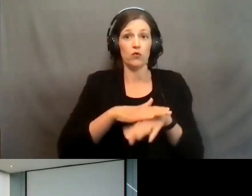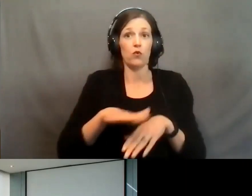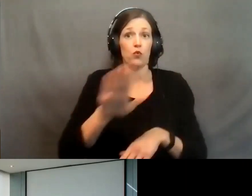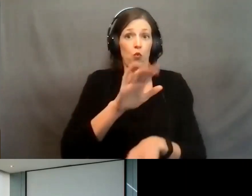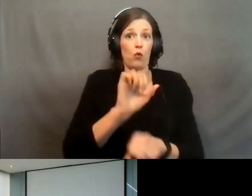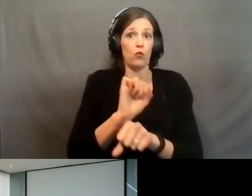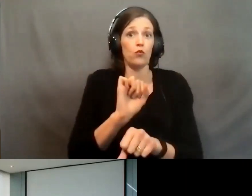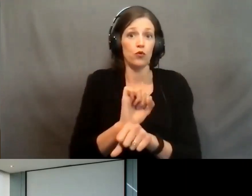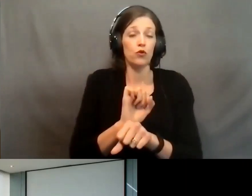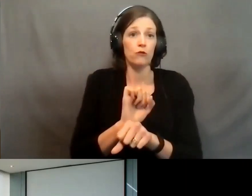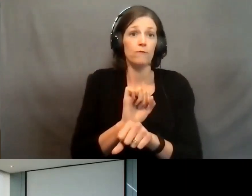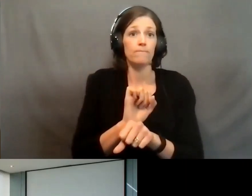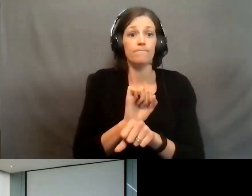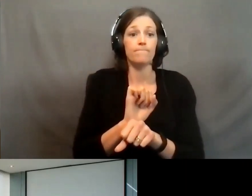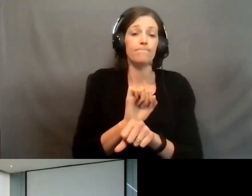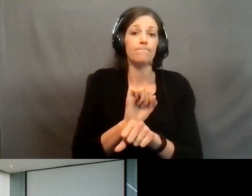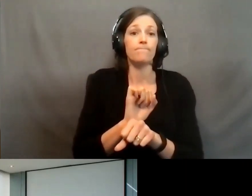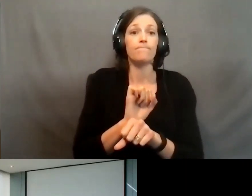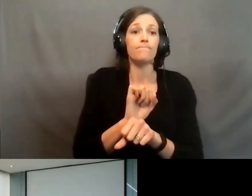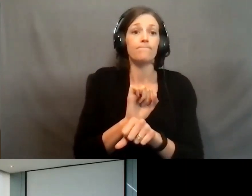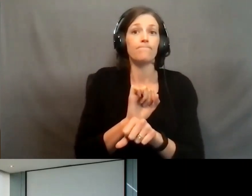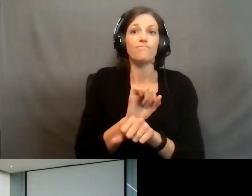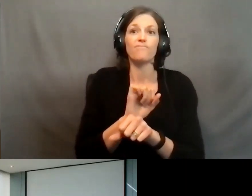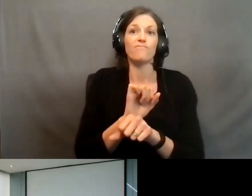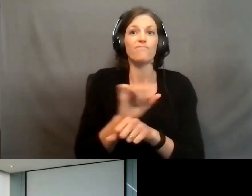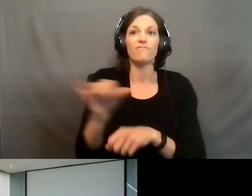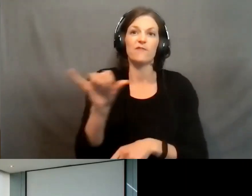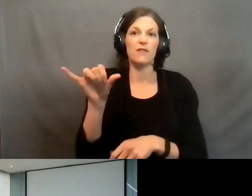12:16:40 we were indeed 12:16:44 in plain space. In 2022